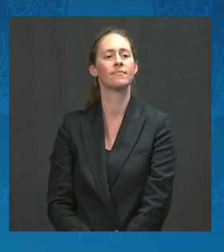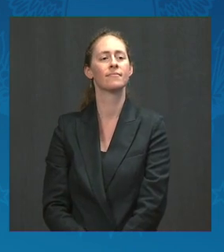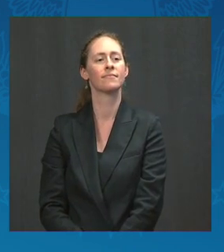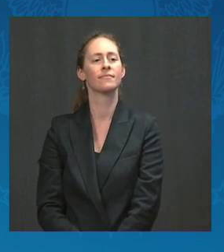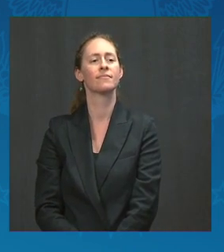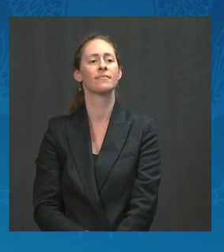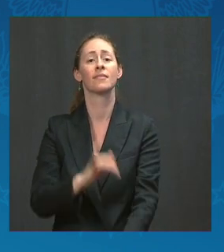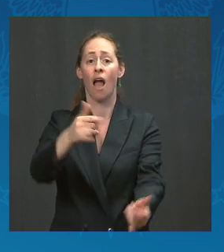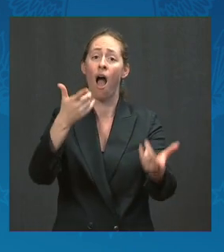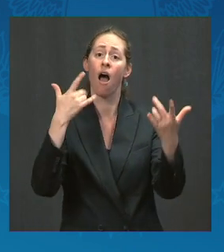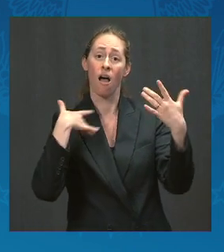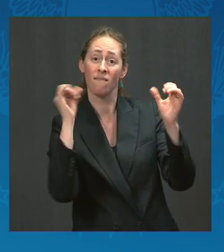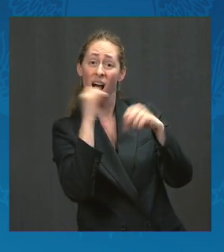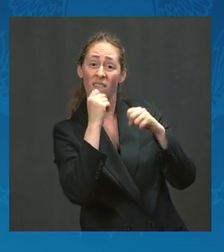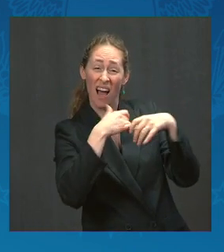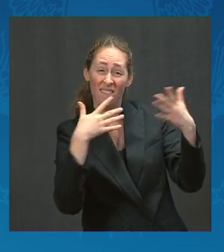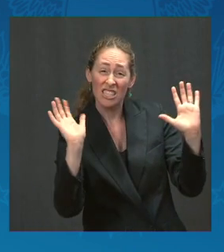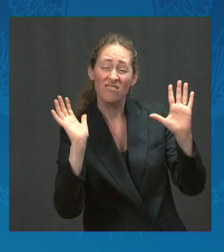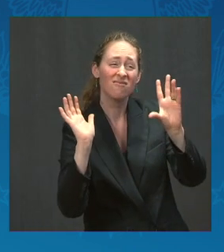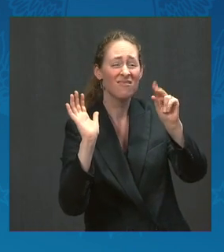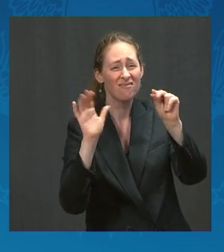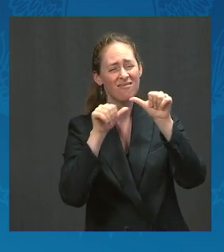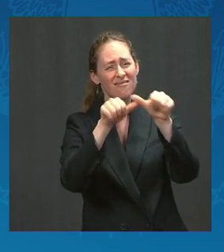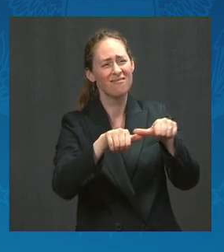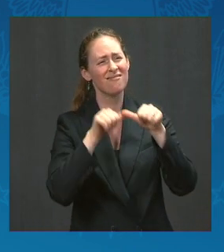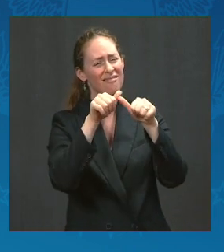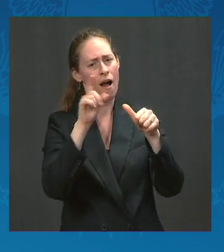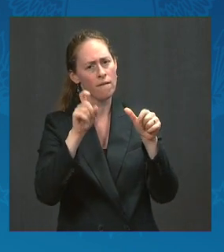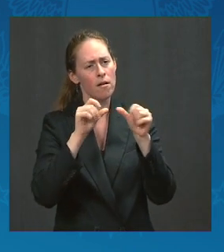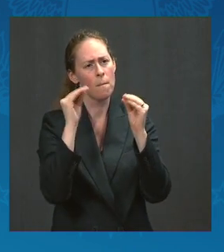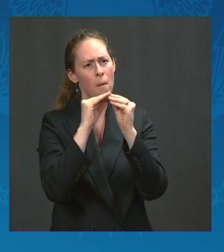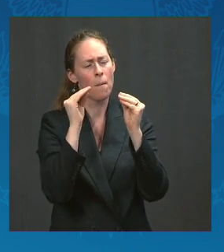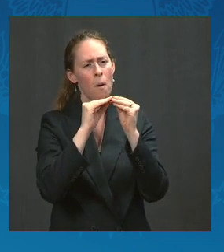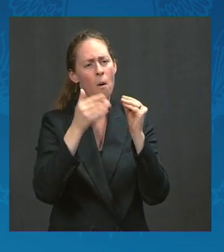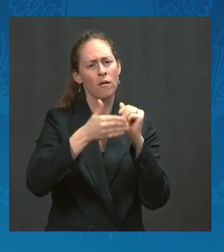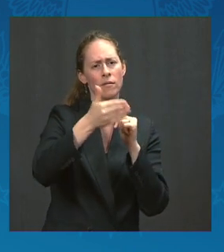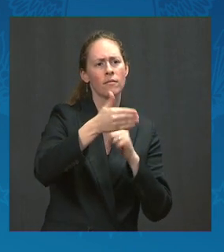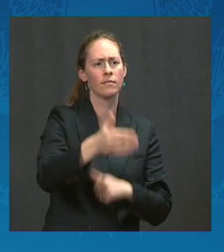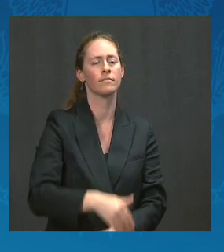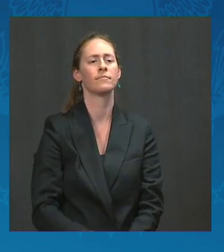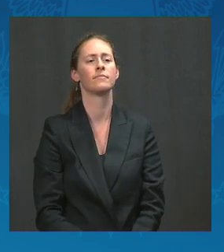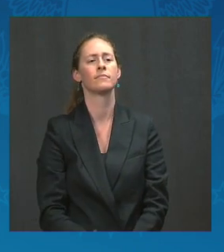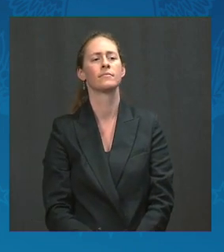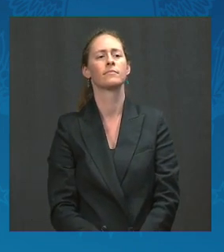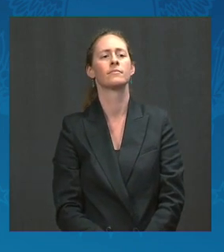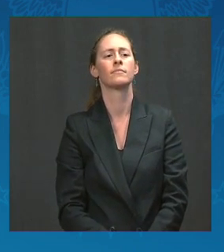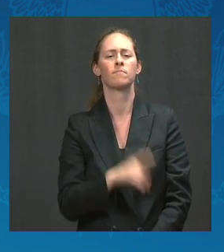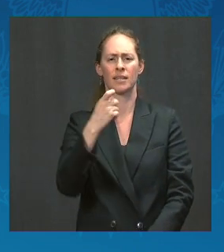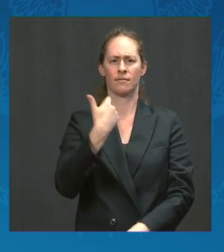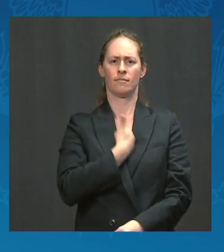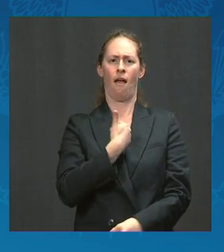this fight has always been about self-determination.